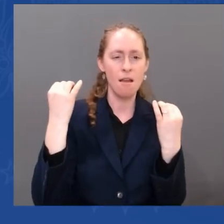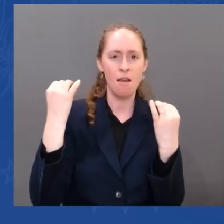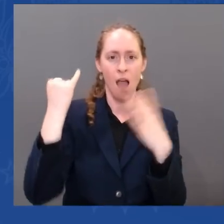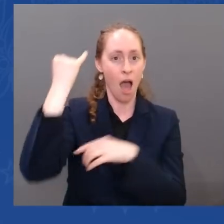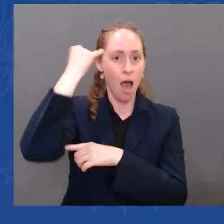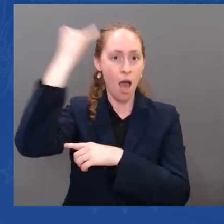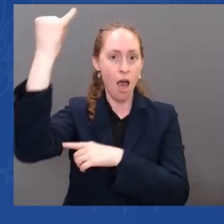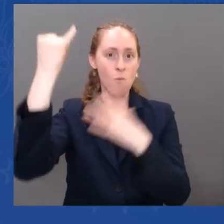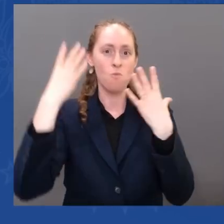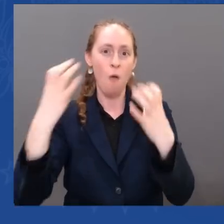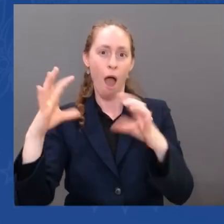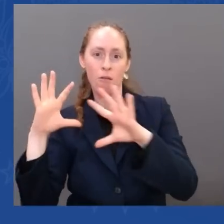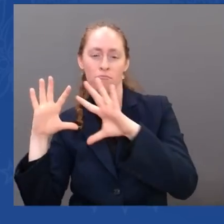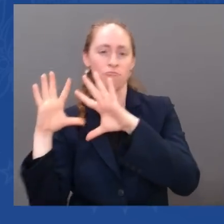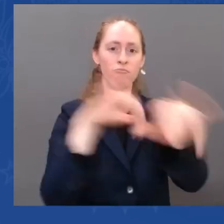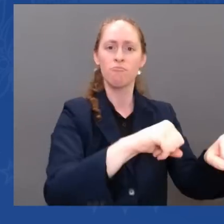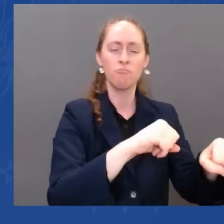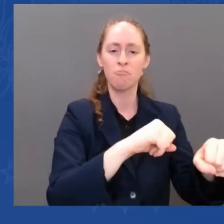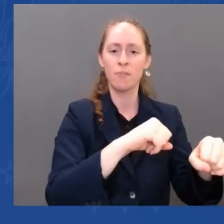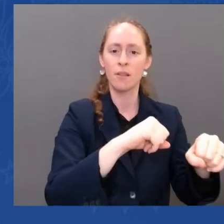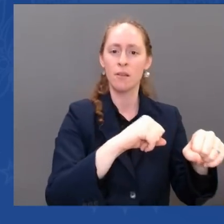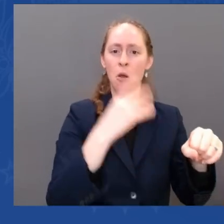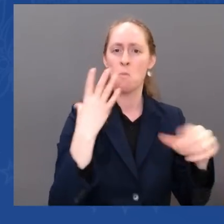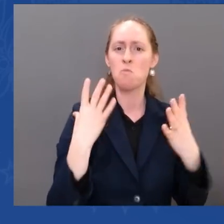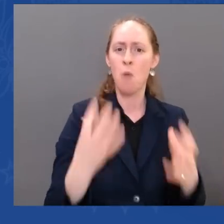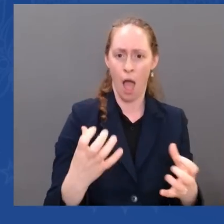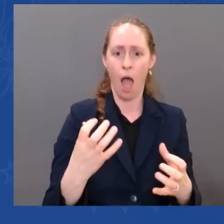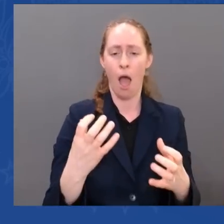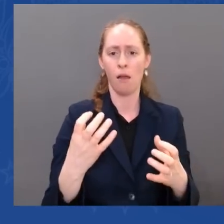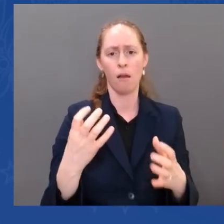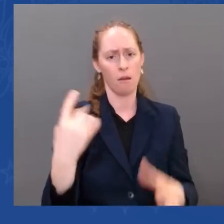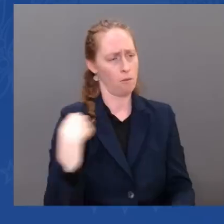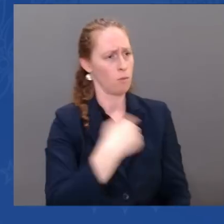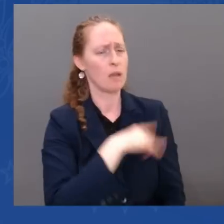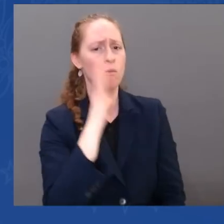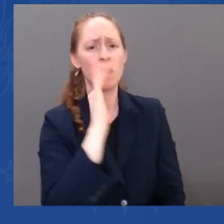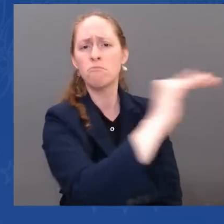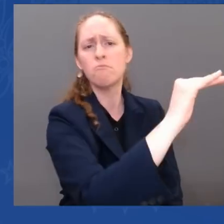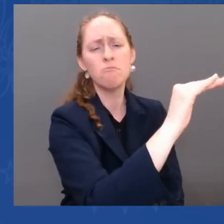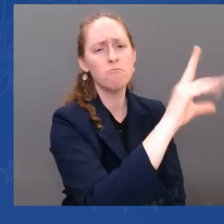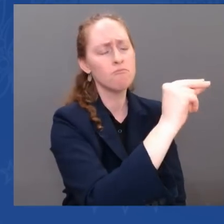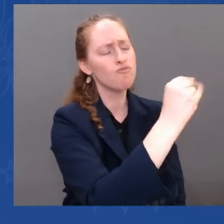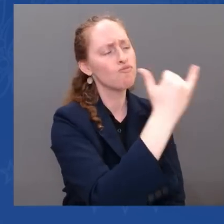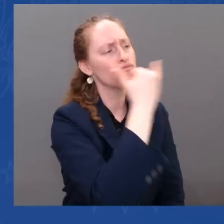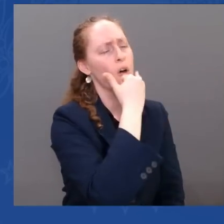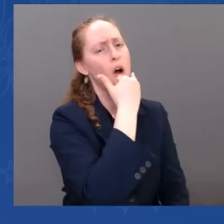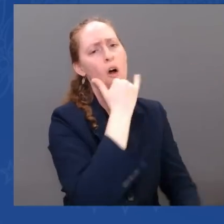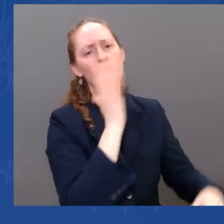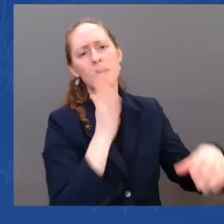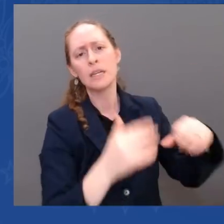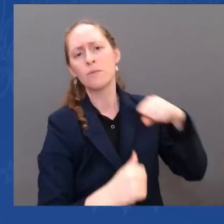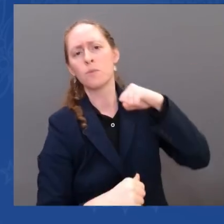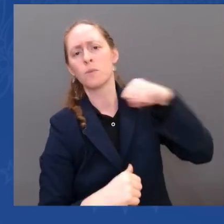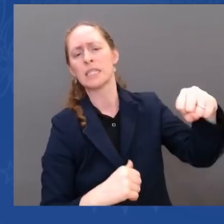And this is why it is so important that Europe and the United States stand shoulder to shoulder in this fight.